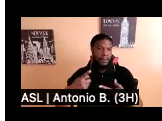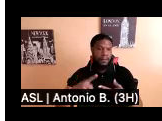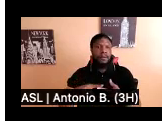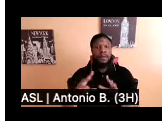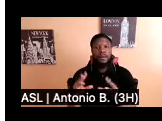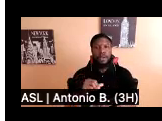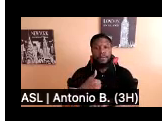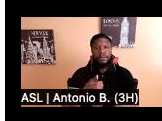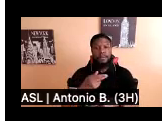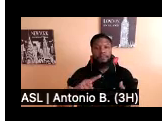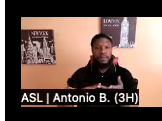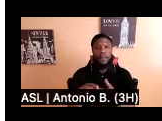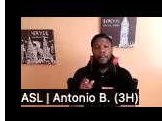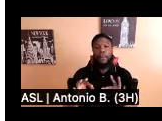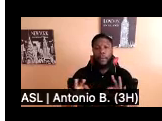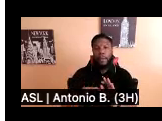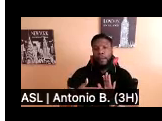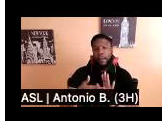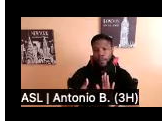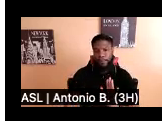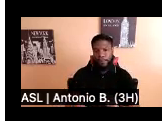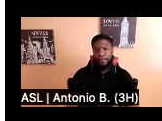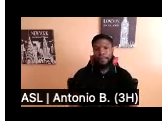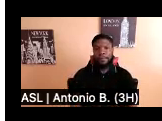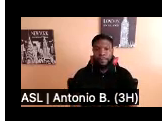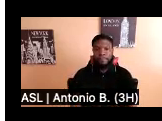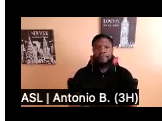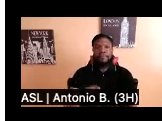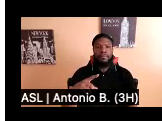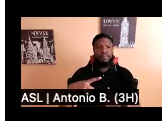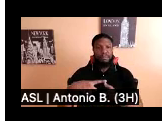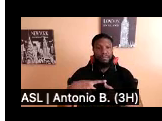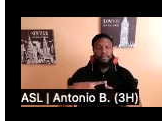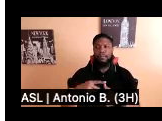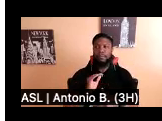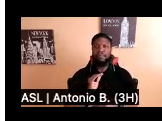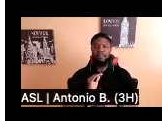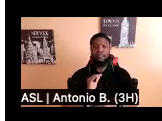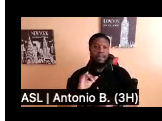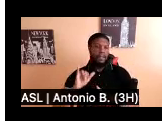suggesting. Disarming is a type of interaction that our center practices based on Bloom, Hutson,